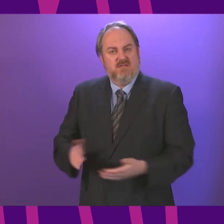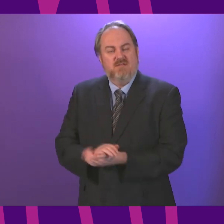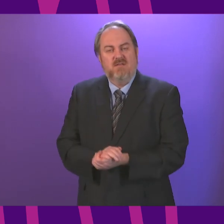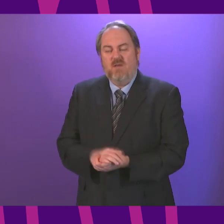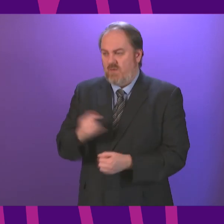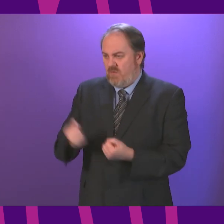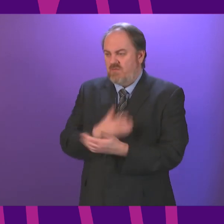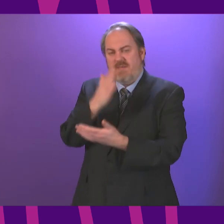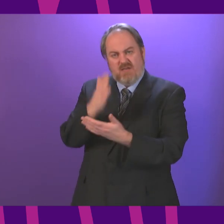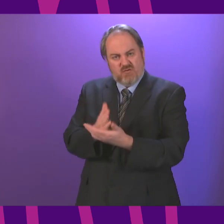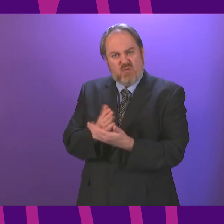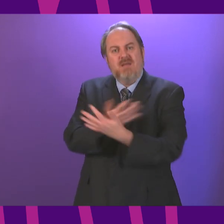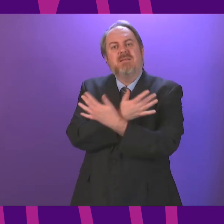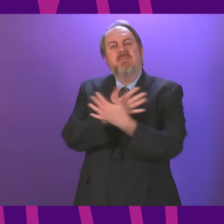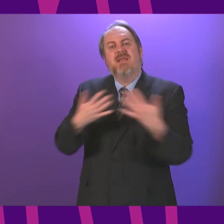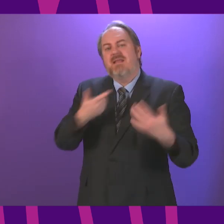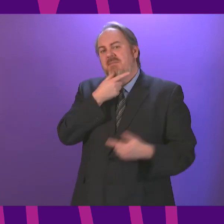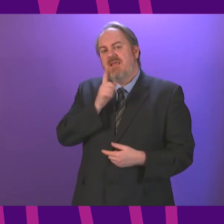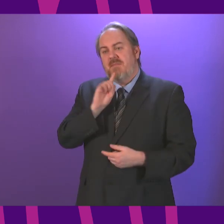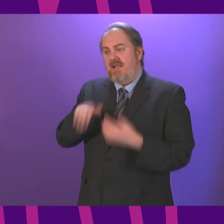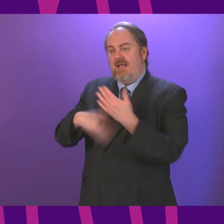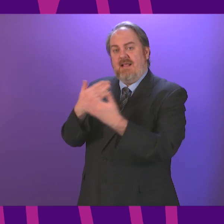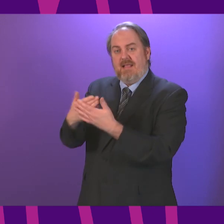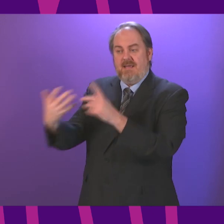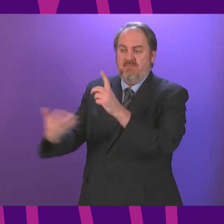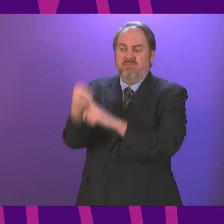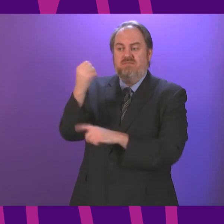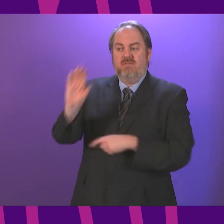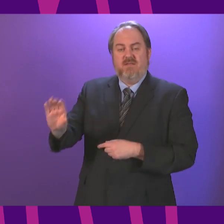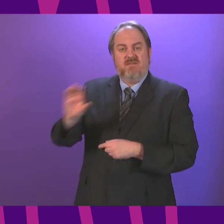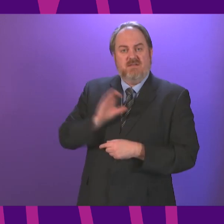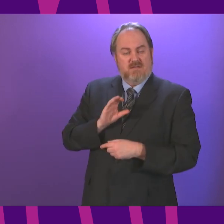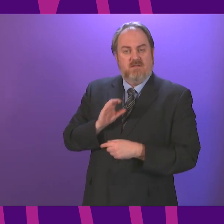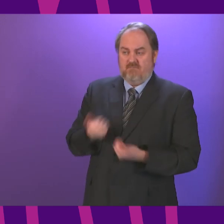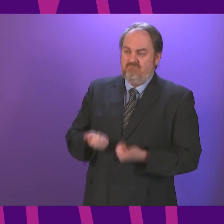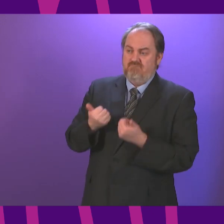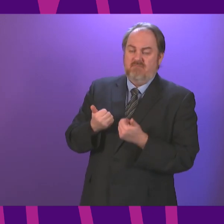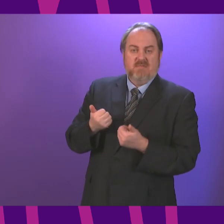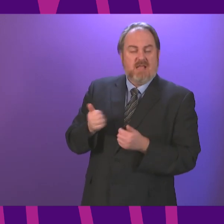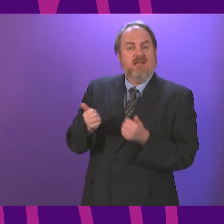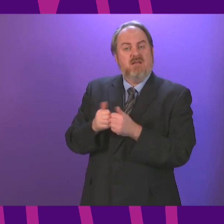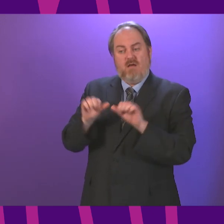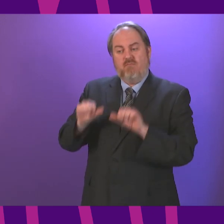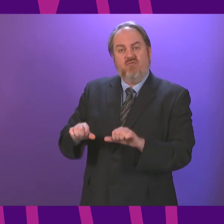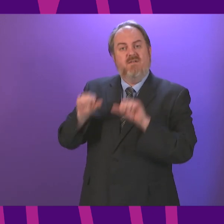get access. We are seeing that the number of applications being approved is increasing.